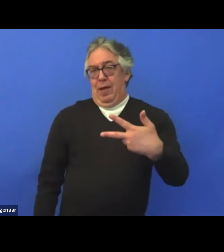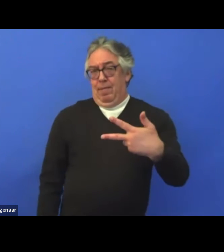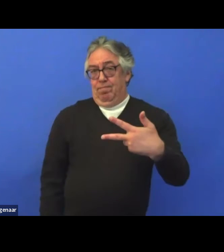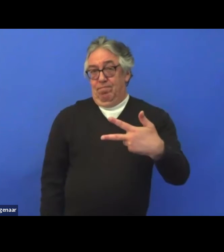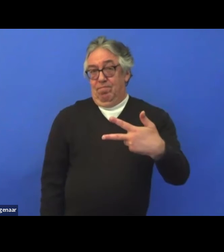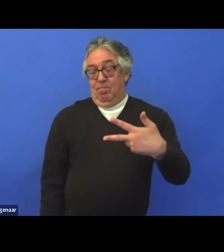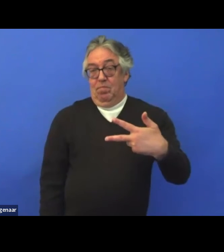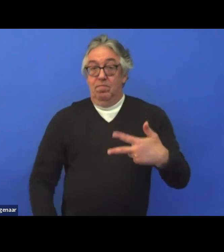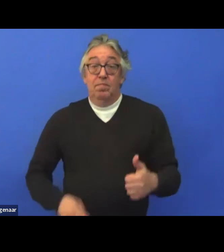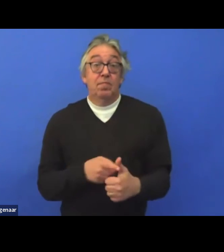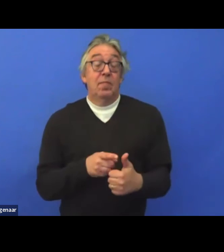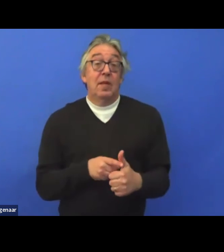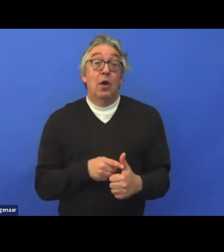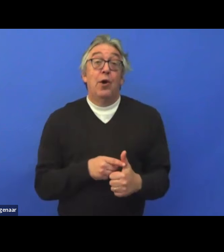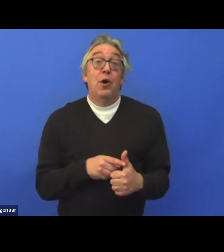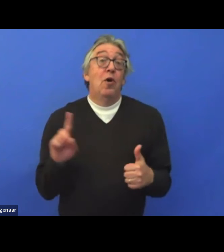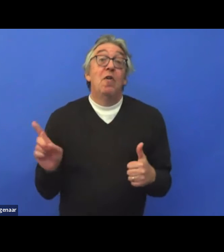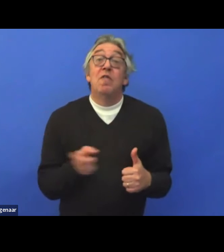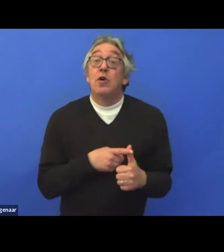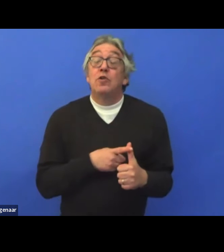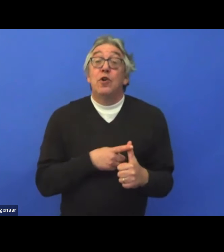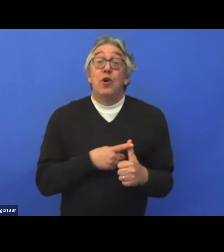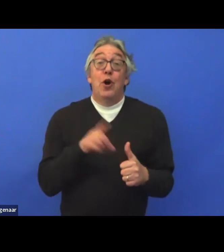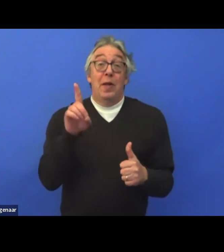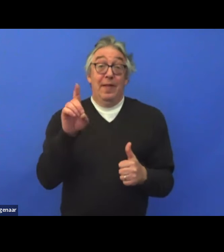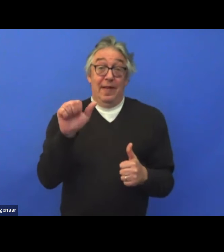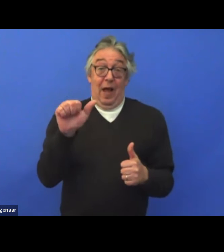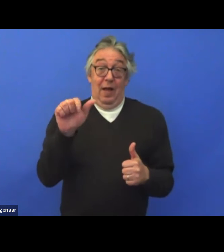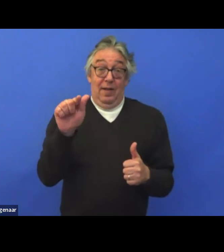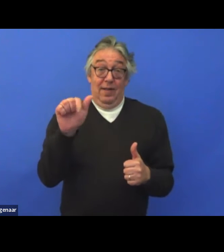Data and evidence. Data and evidence, it is so important.